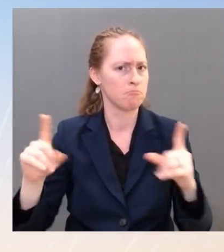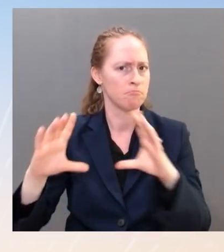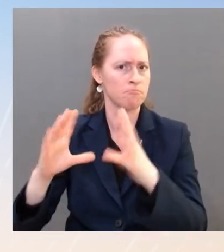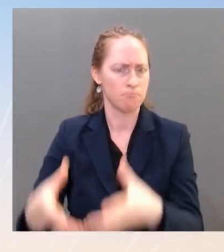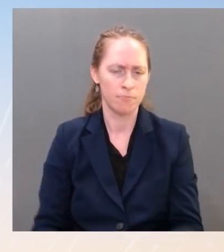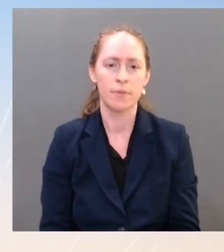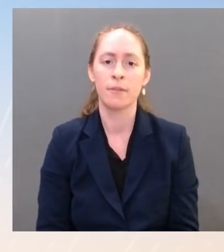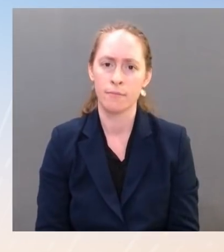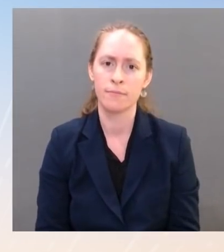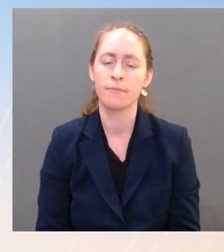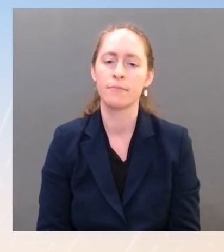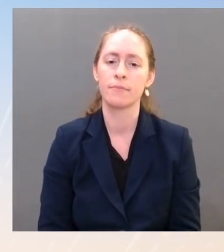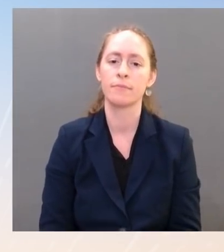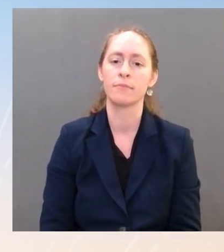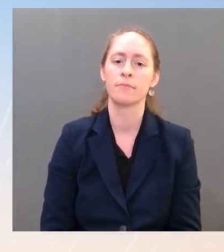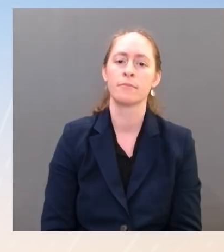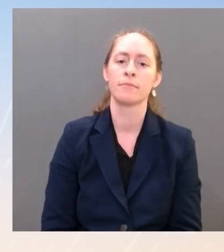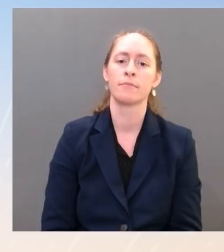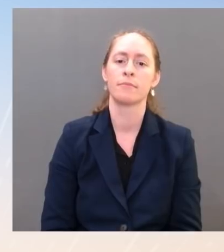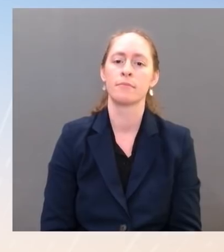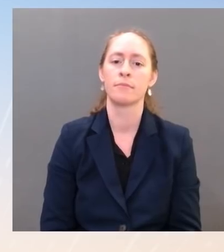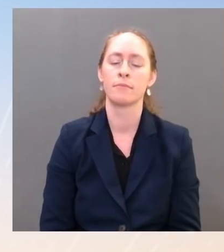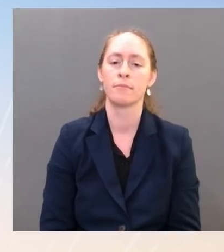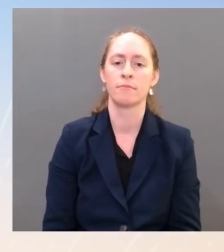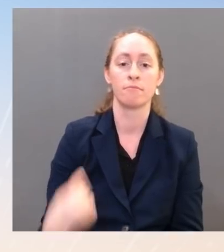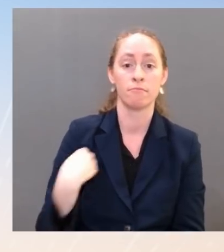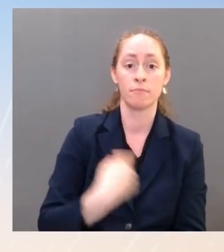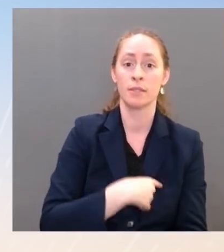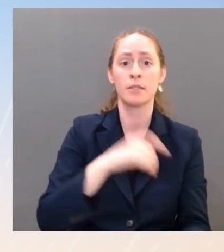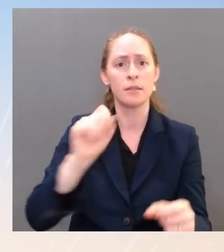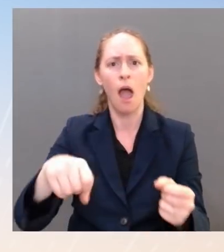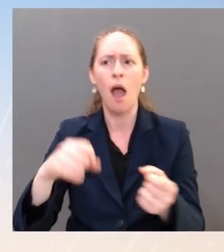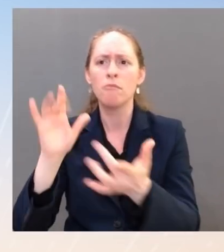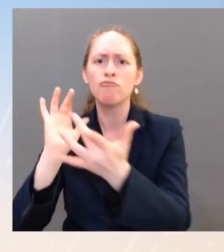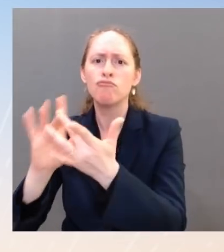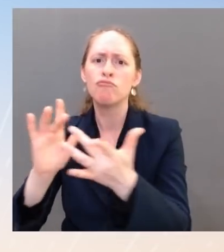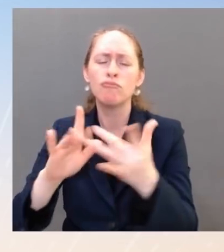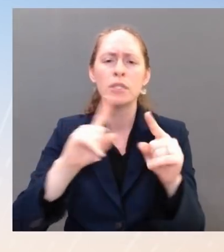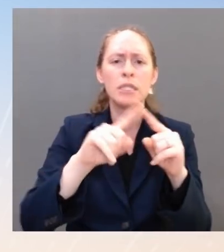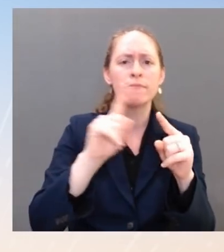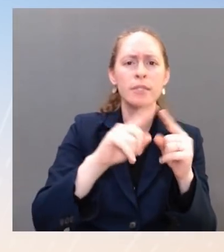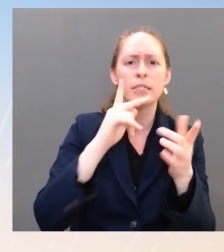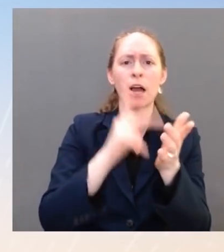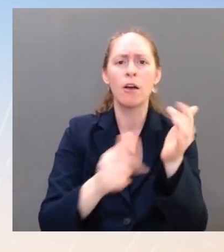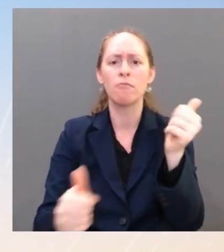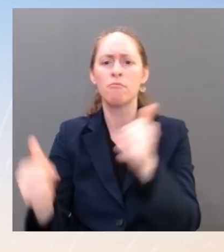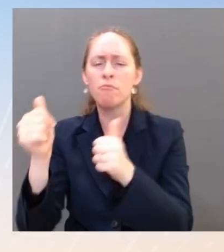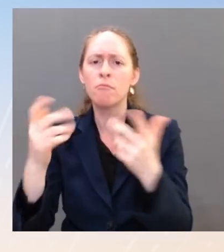so that we've learned from past mistakes. And each one of these secretaries has been directed by the president, and all of them obviously have said